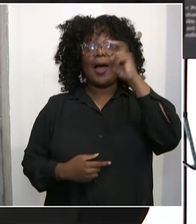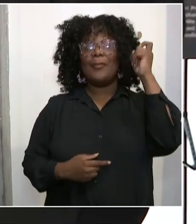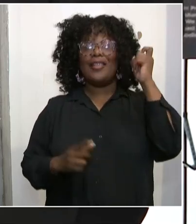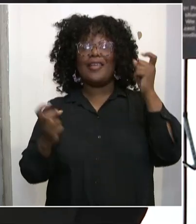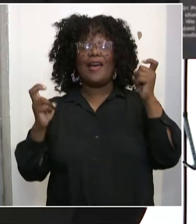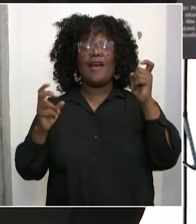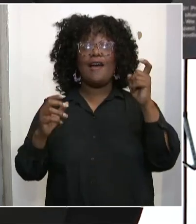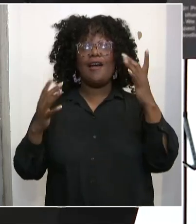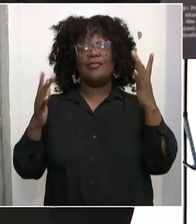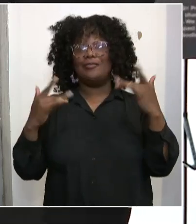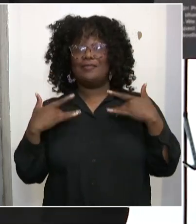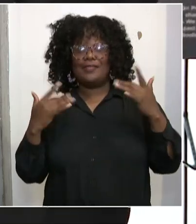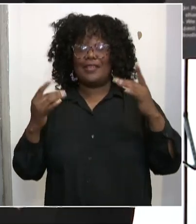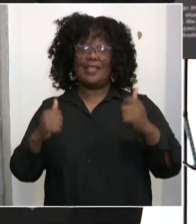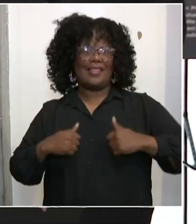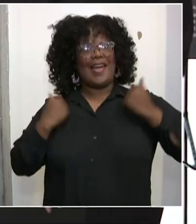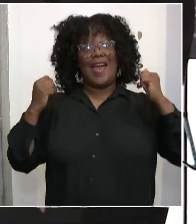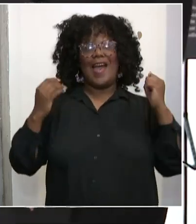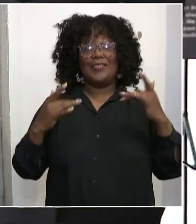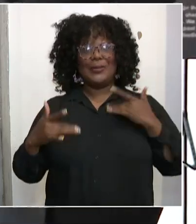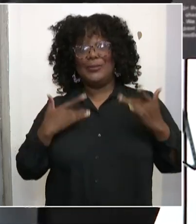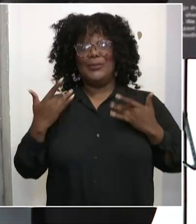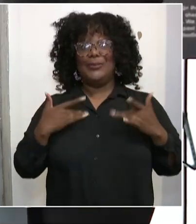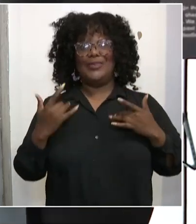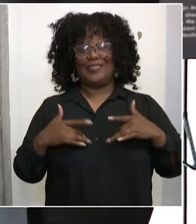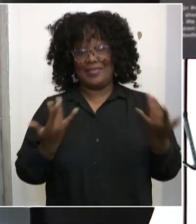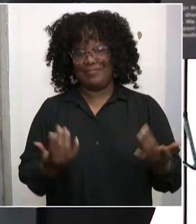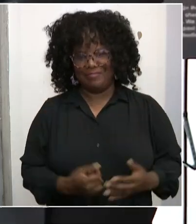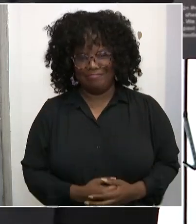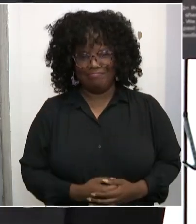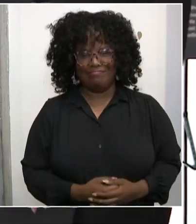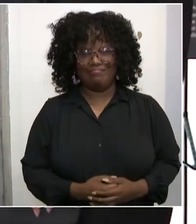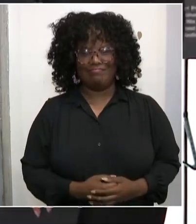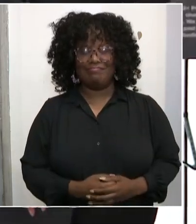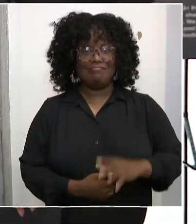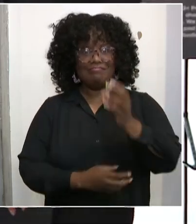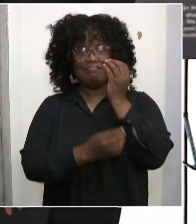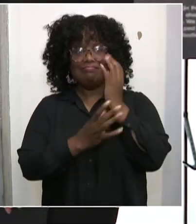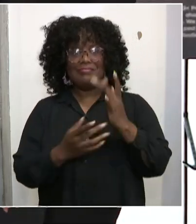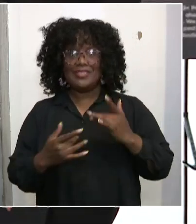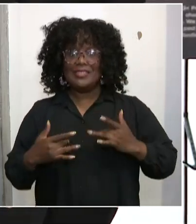So first we're excited to announce a brand new downtown summer concert series